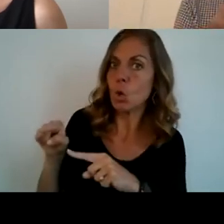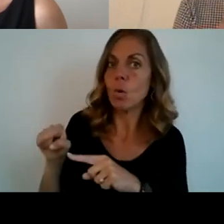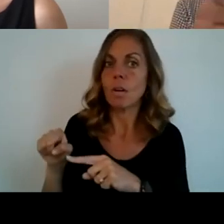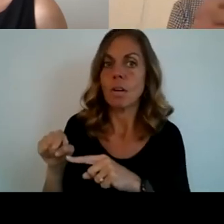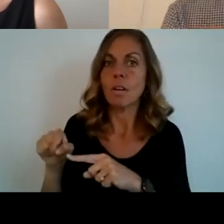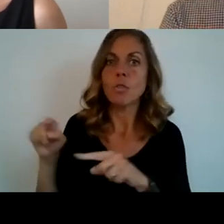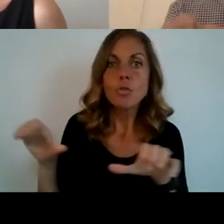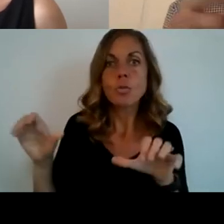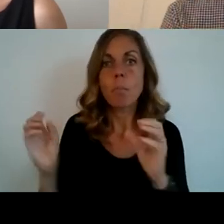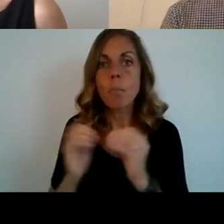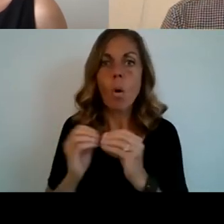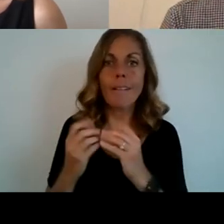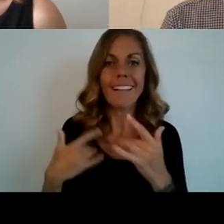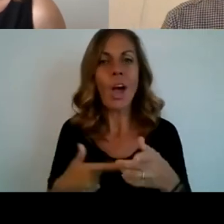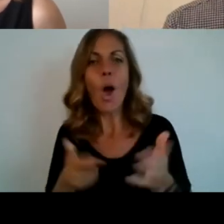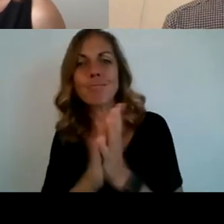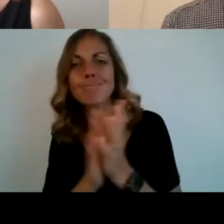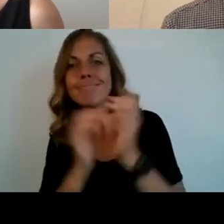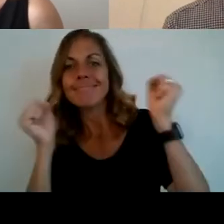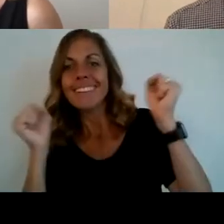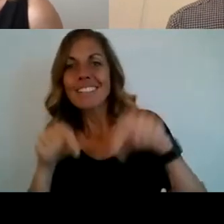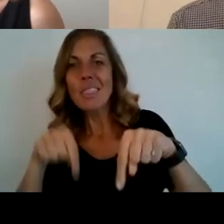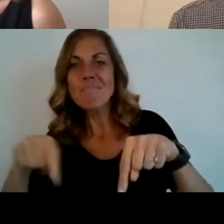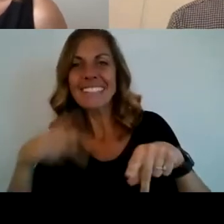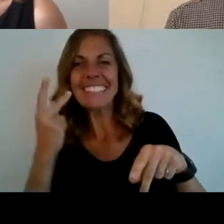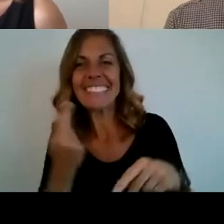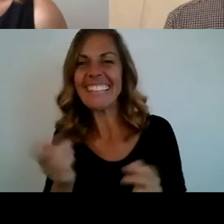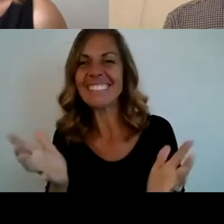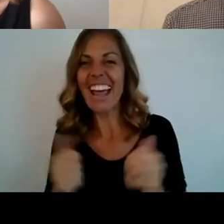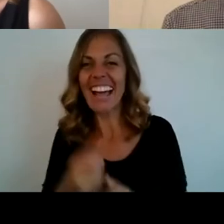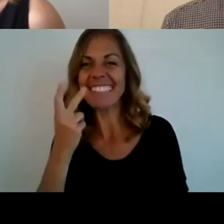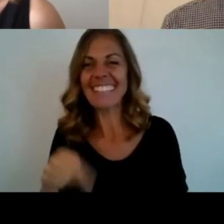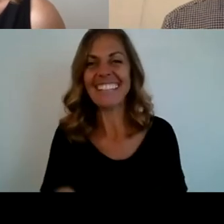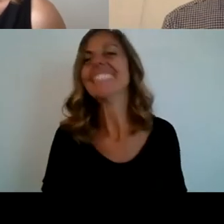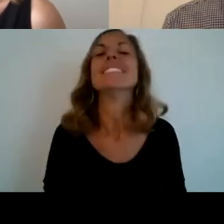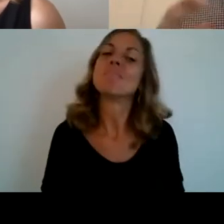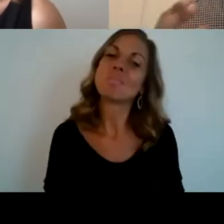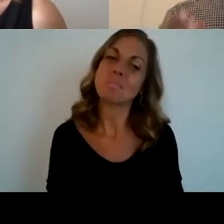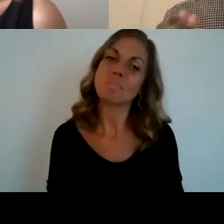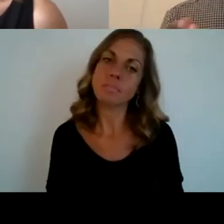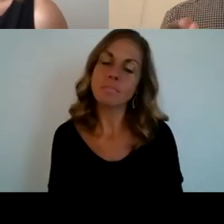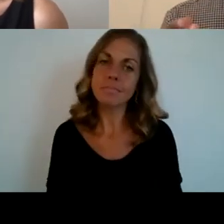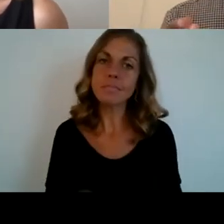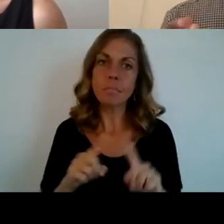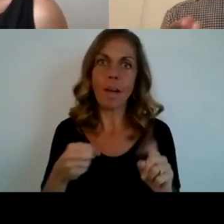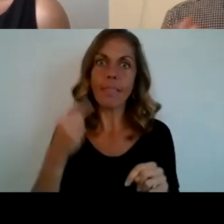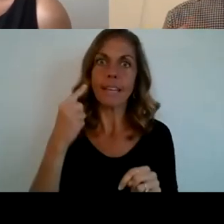Steele who just wrote something in the chat. But I think that that piece is so critical